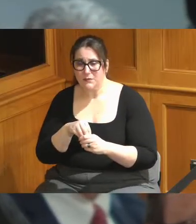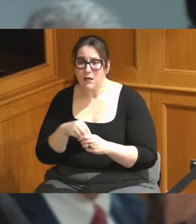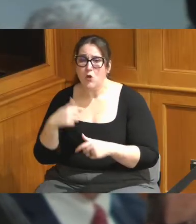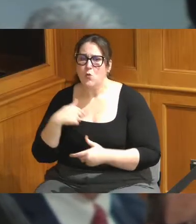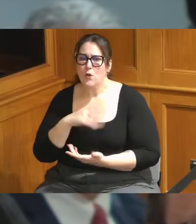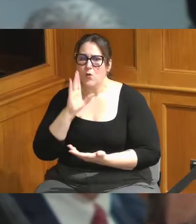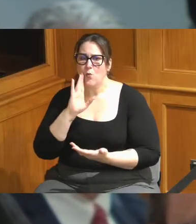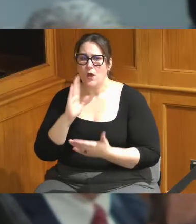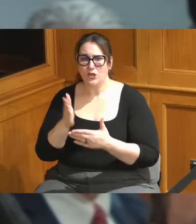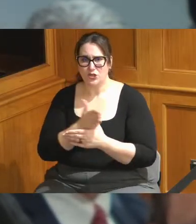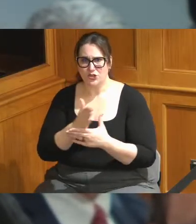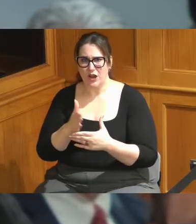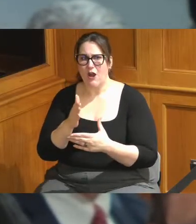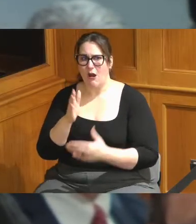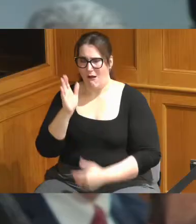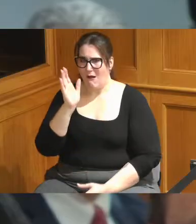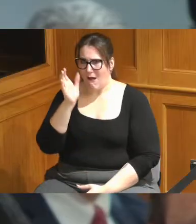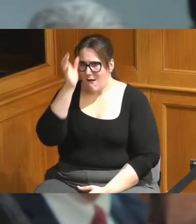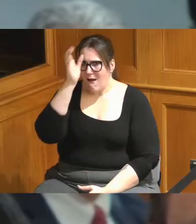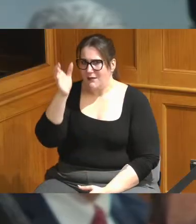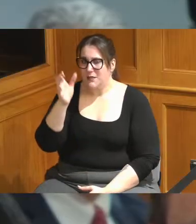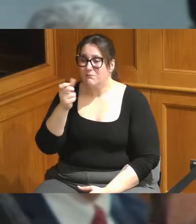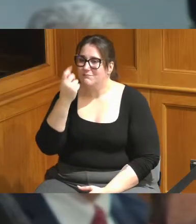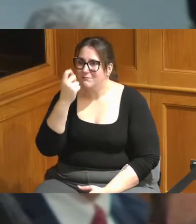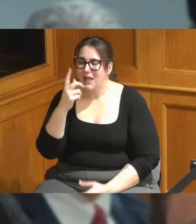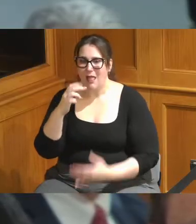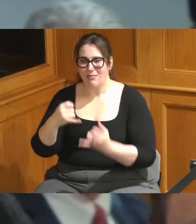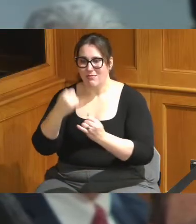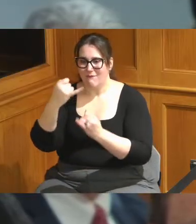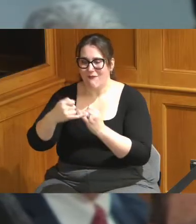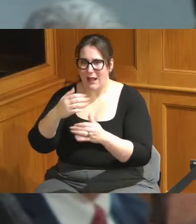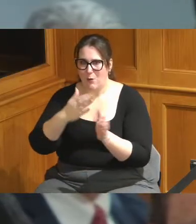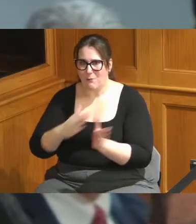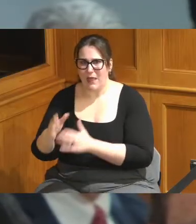with you a preferred concept. It is not a final plan yet. We are not done with this process just